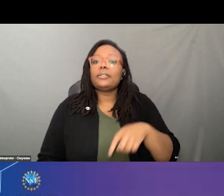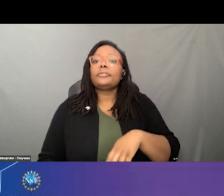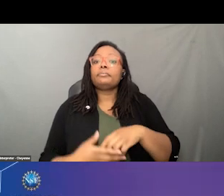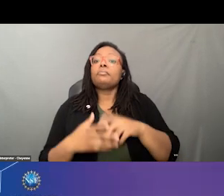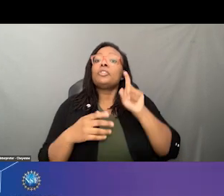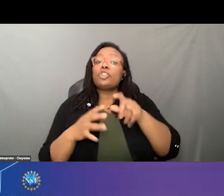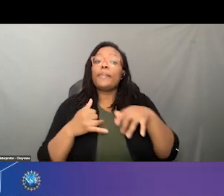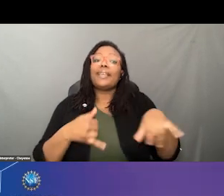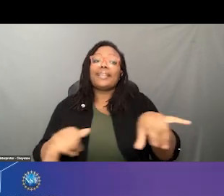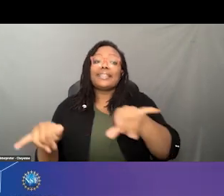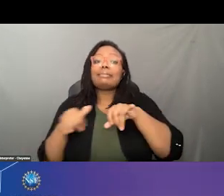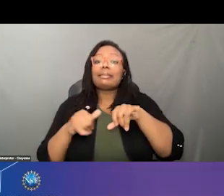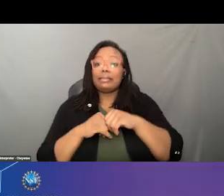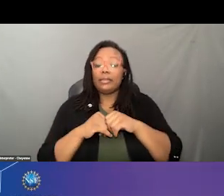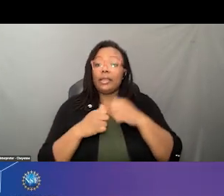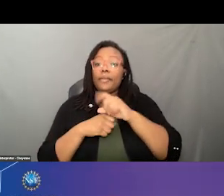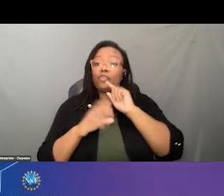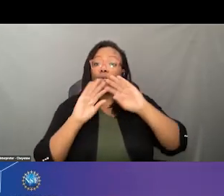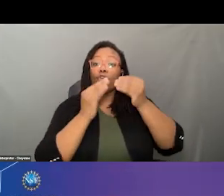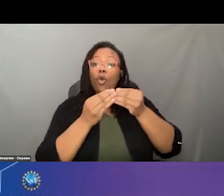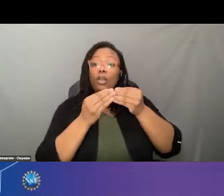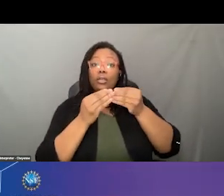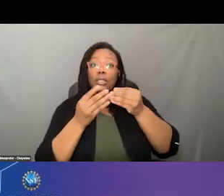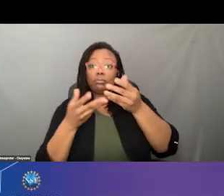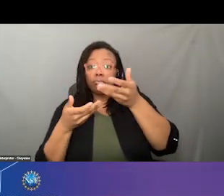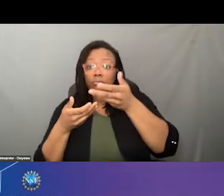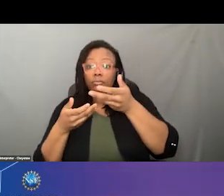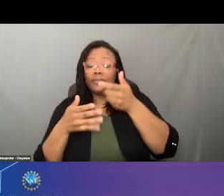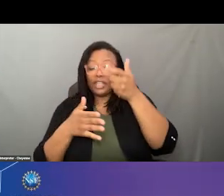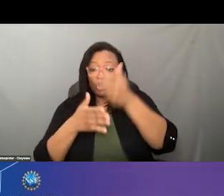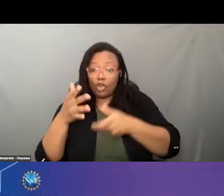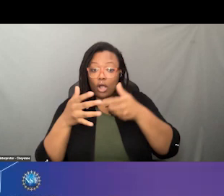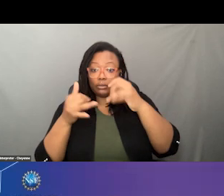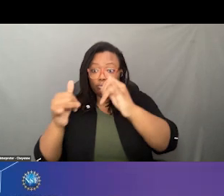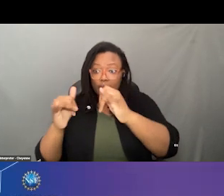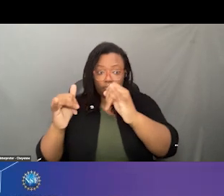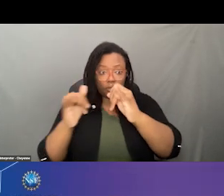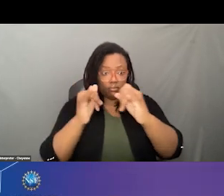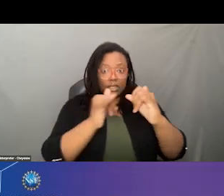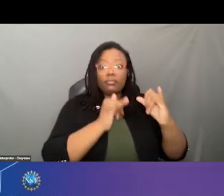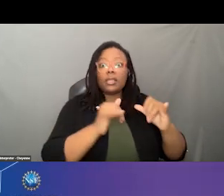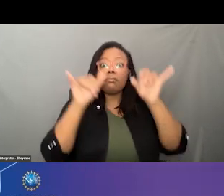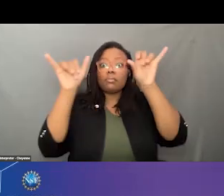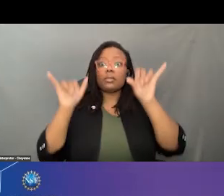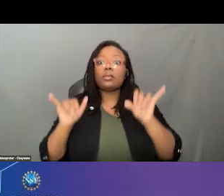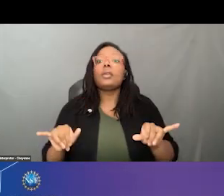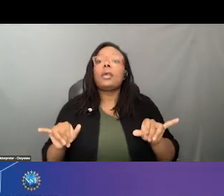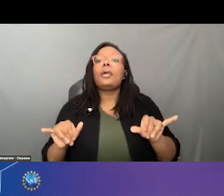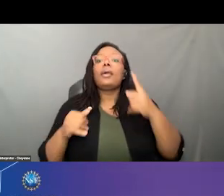Treated consistently: We want to make sure the organizations are treating their costs consistently, that everything that is treated indirect